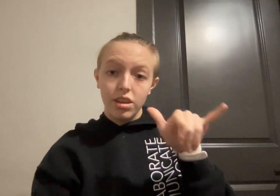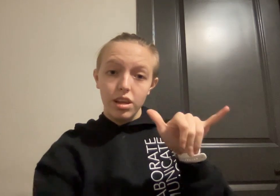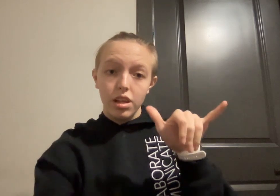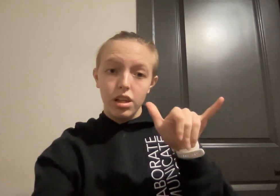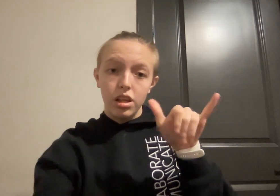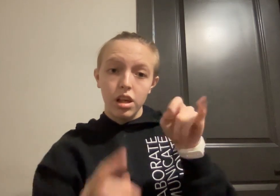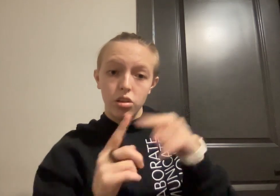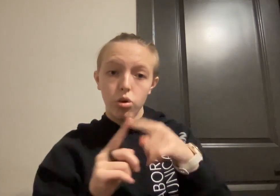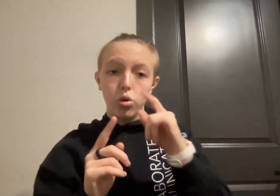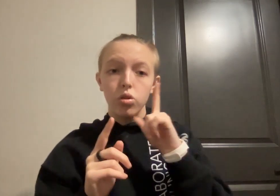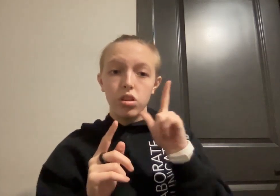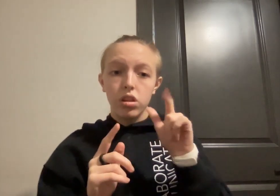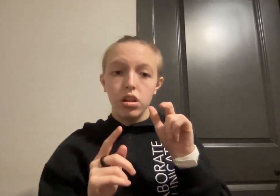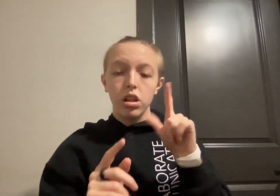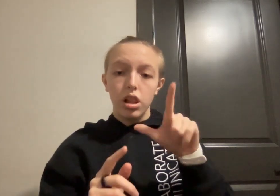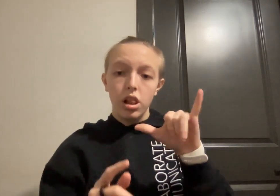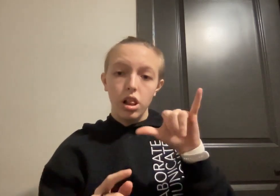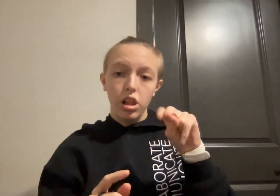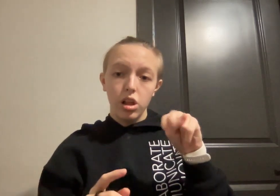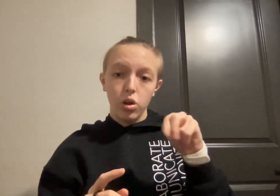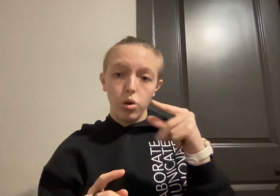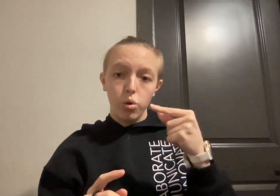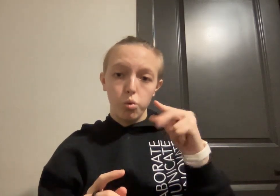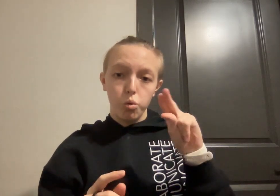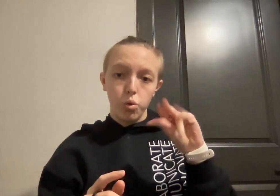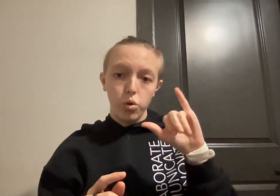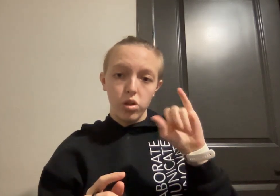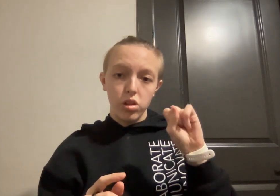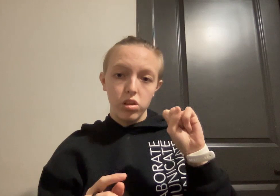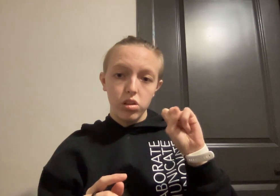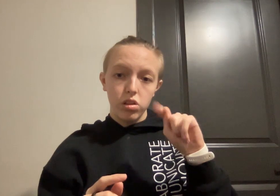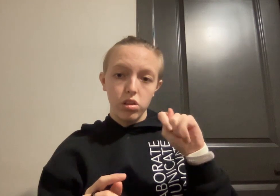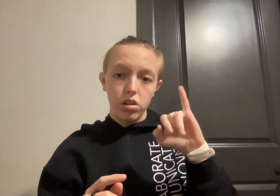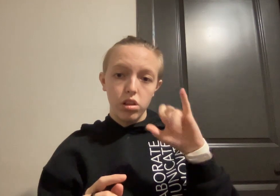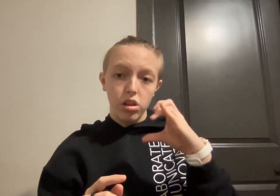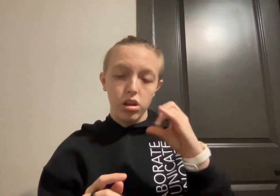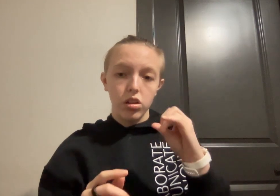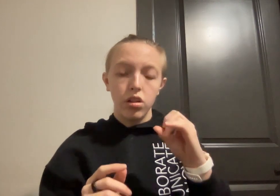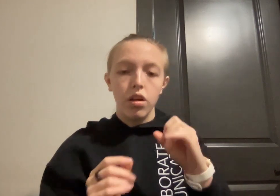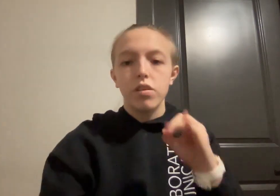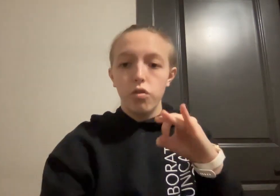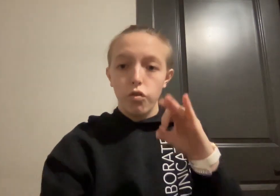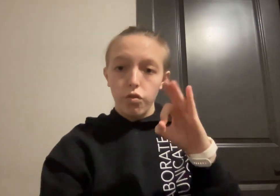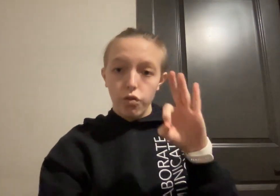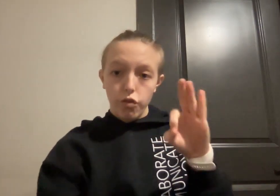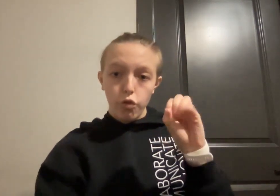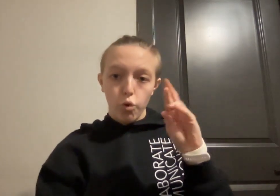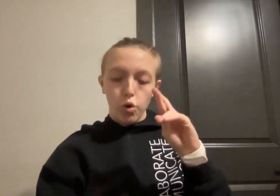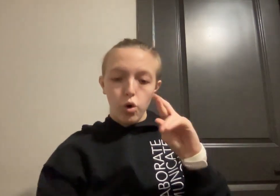to linguistics for studies